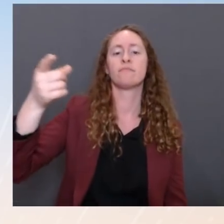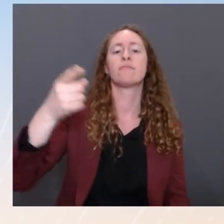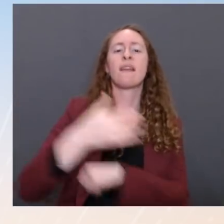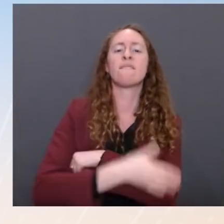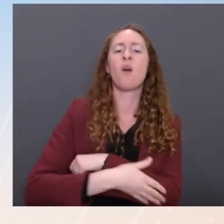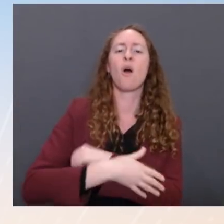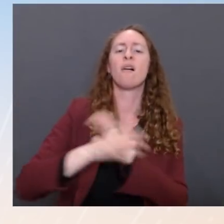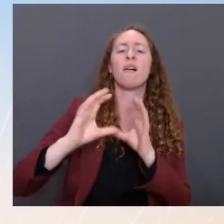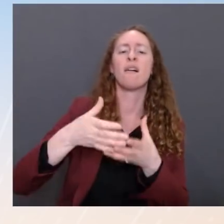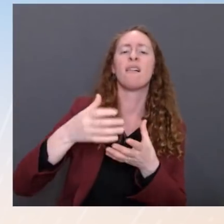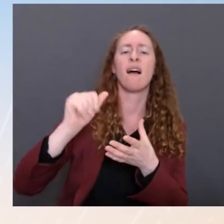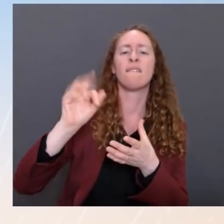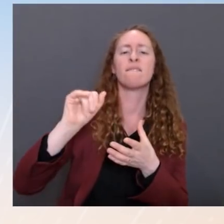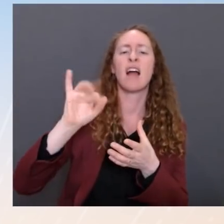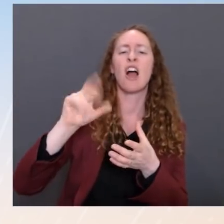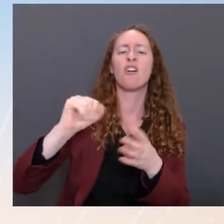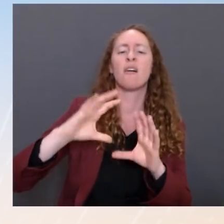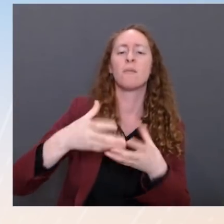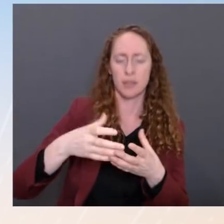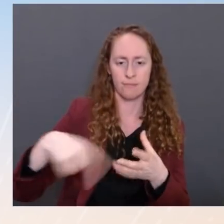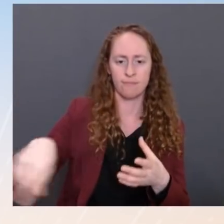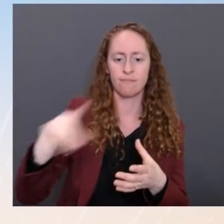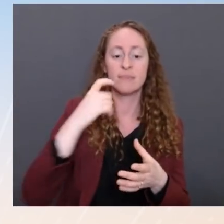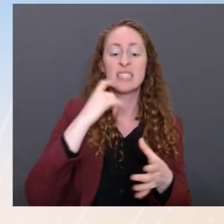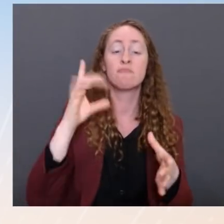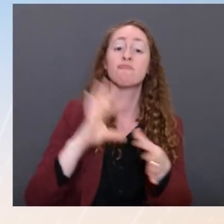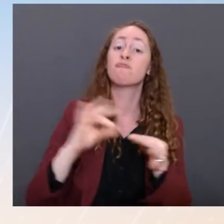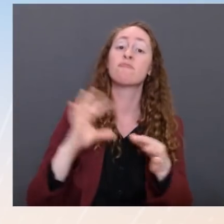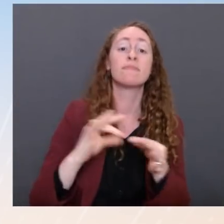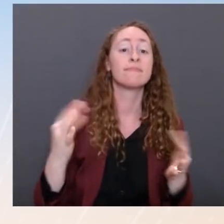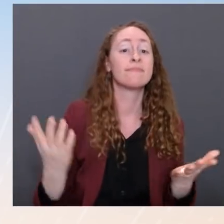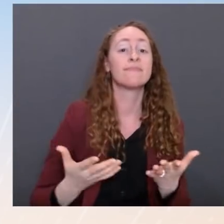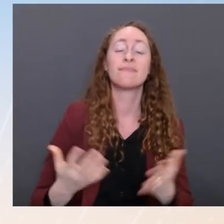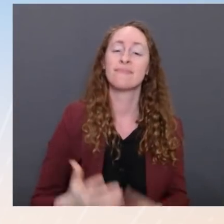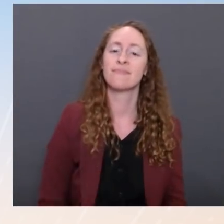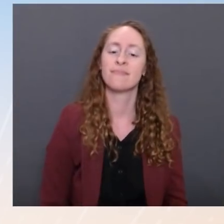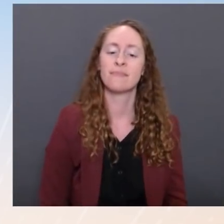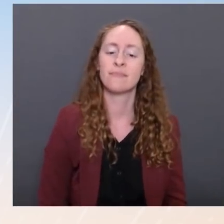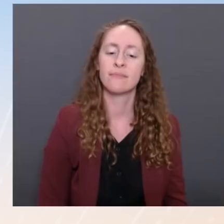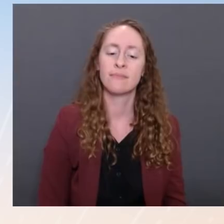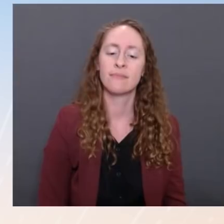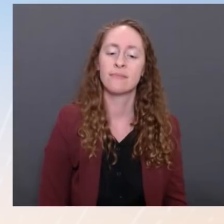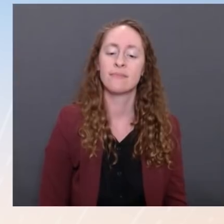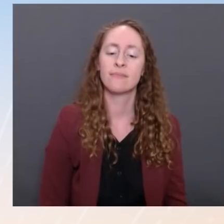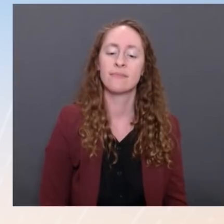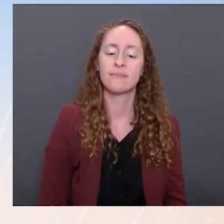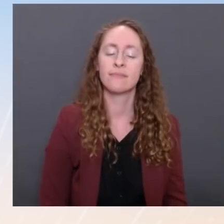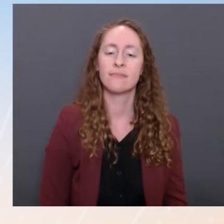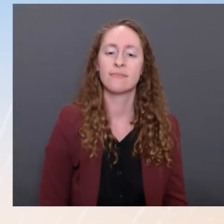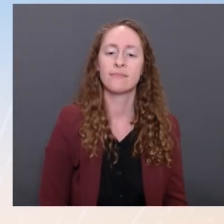And he talked about issues that he talked with -- was it President Zelenskyy.